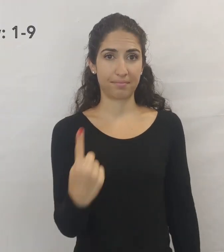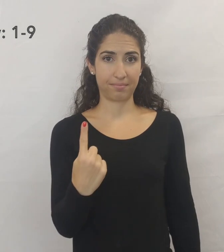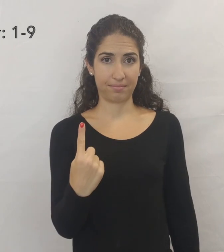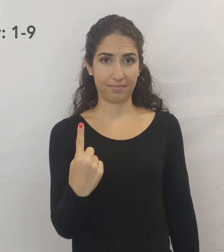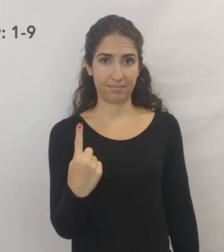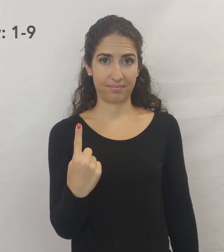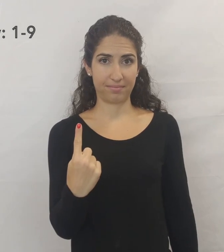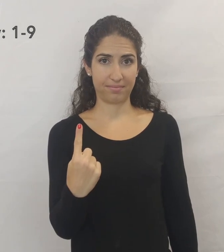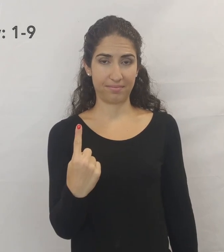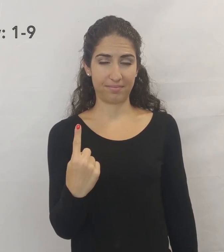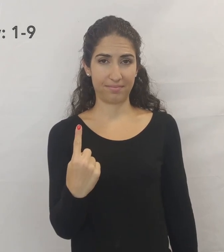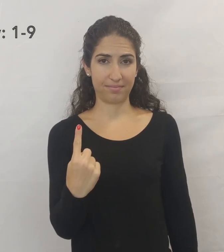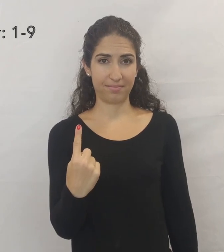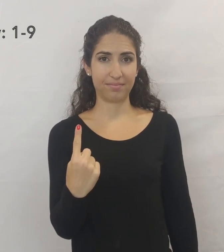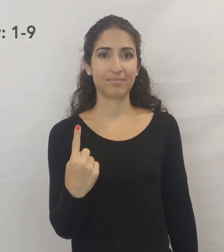1